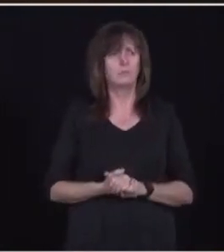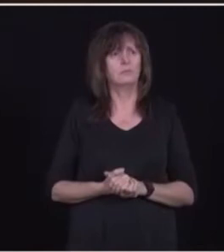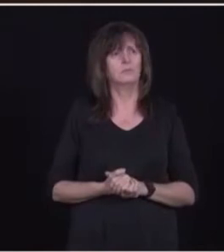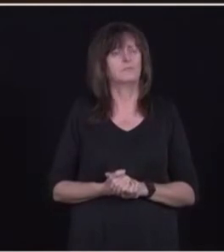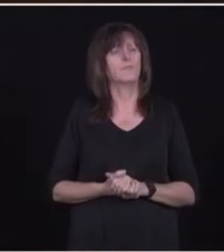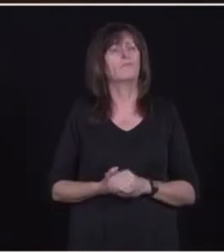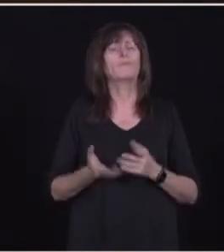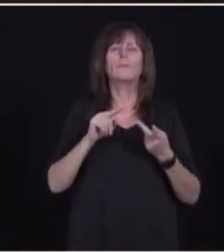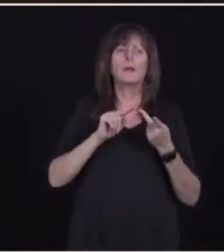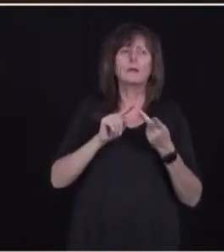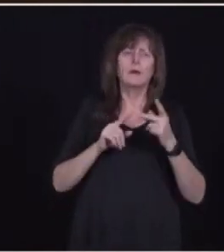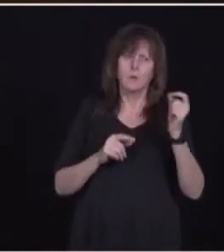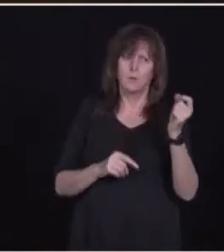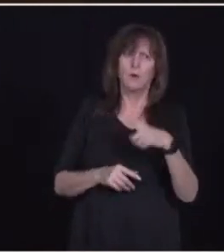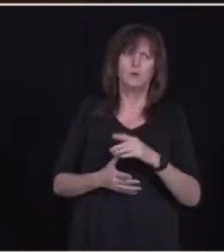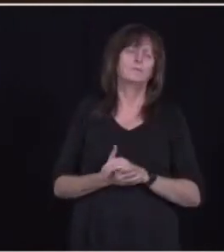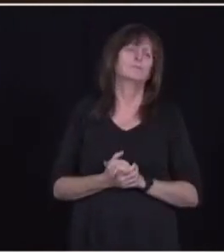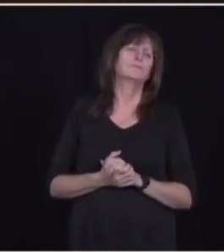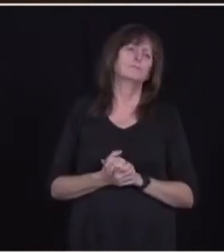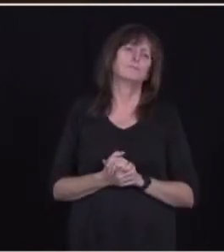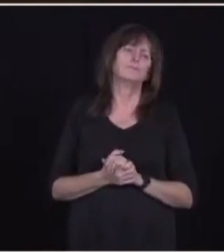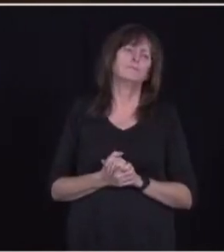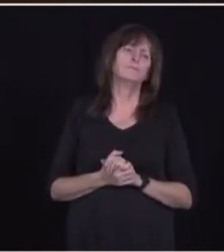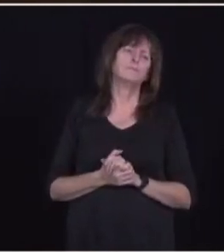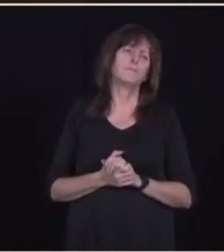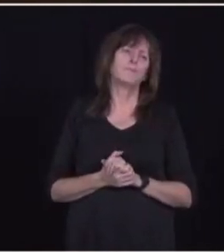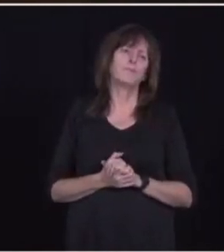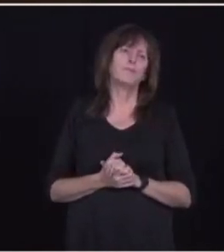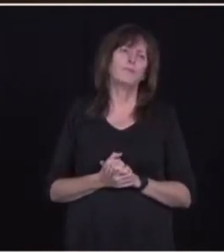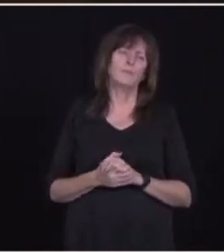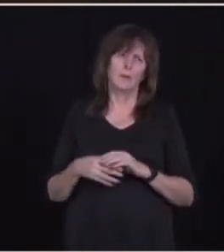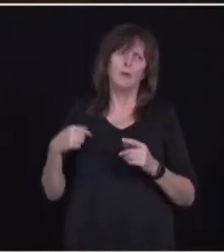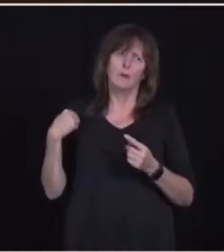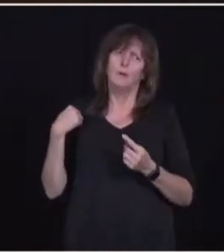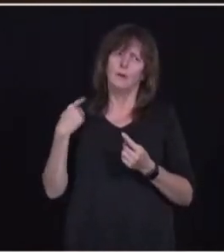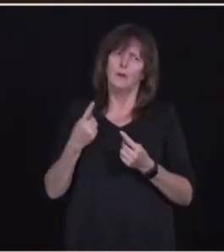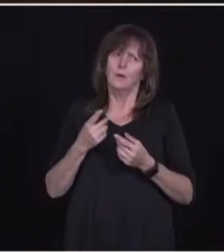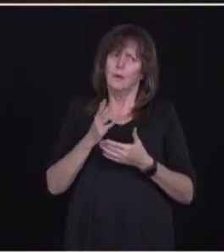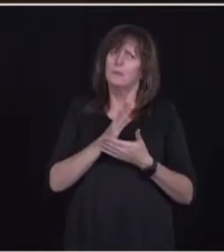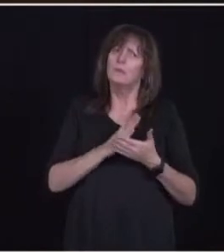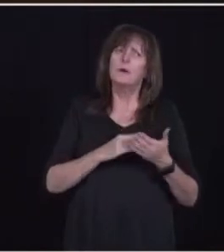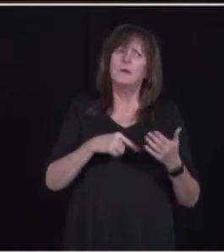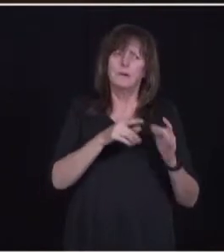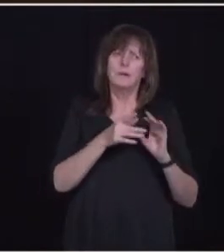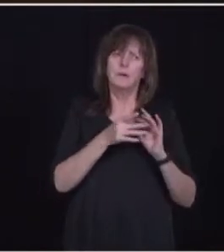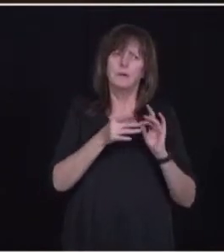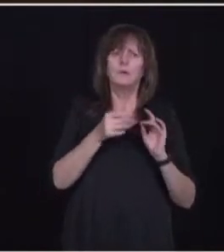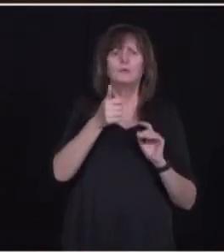it is very important as much as possible to keep their routine going as much as one can. Follow-up?